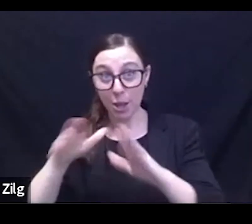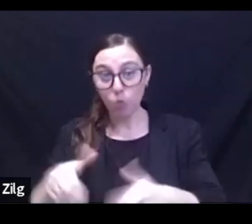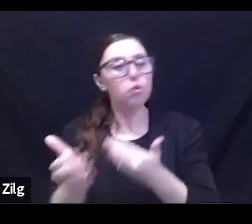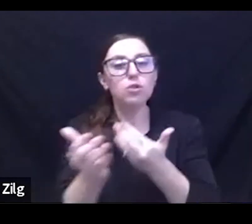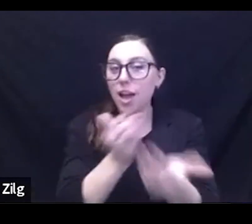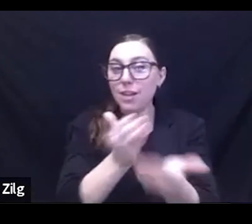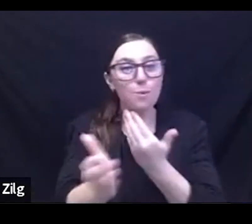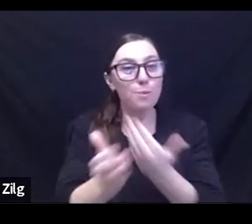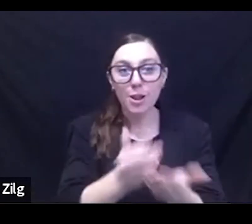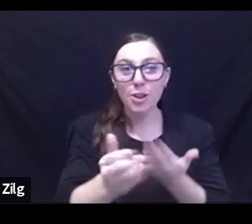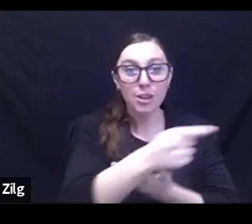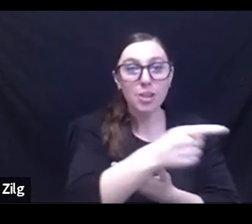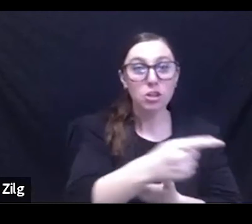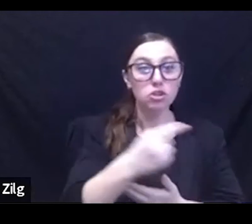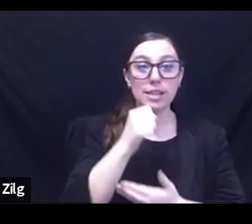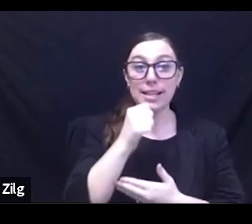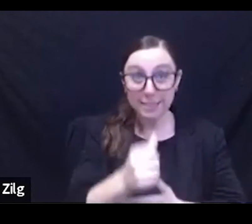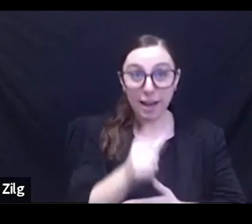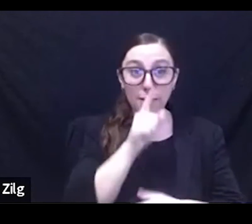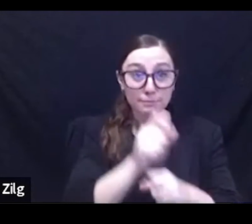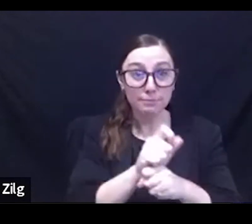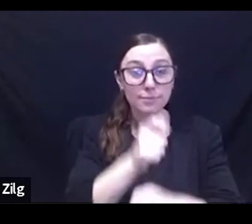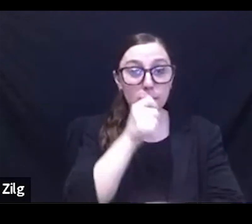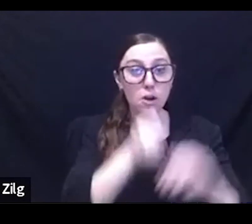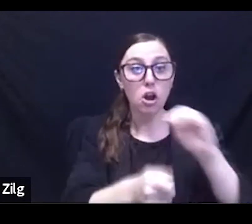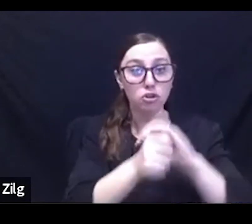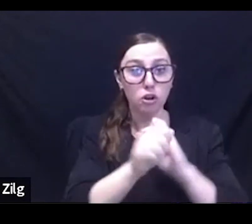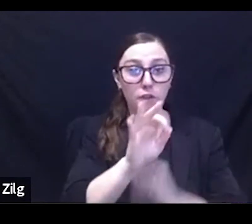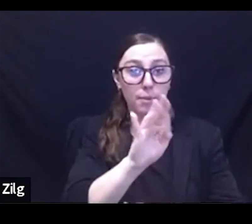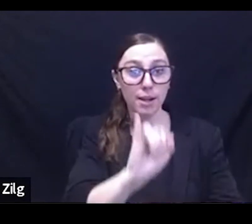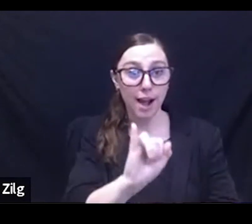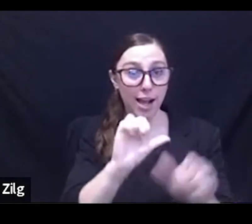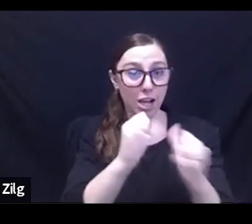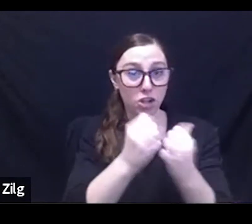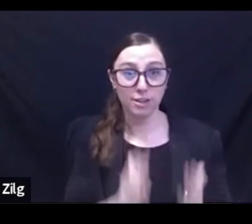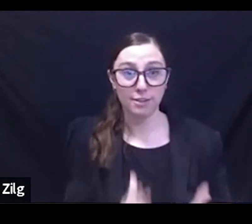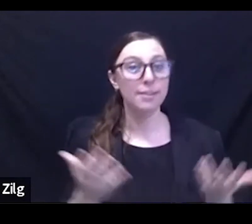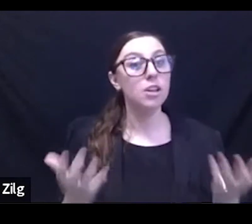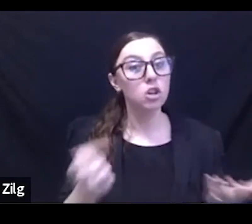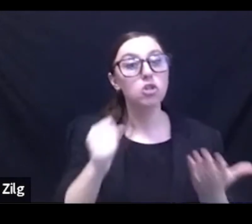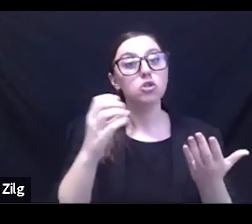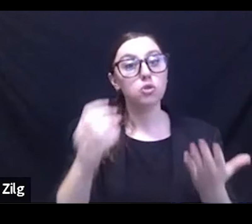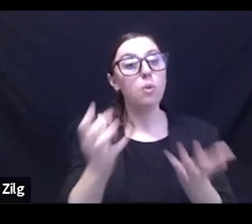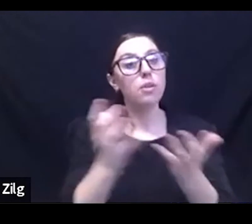fact she is in fact not an undercover FBI agent. So there's a lot of that, but there's also a lot of